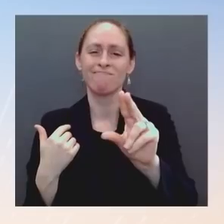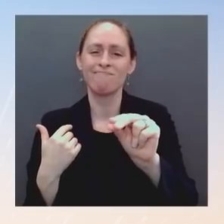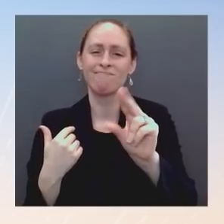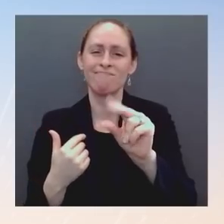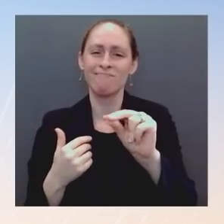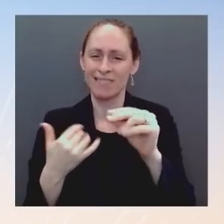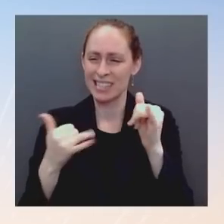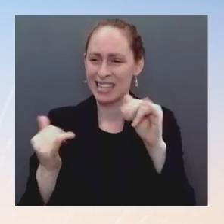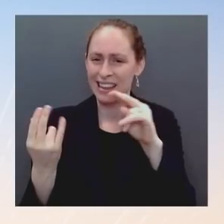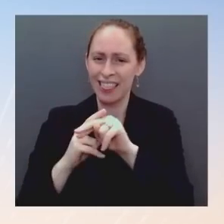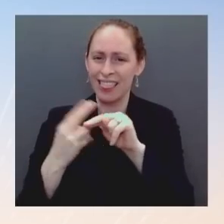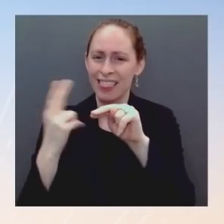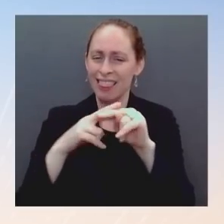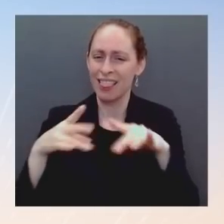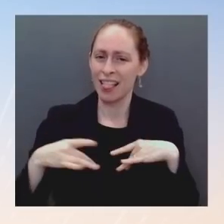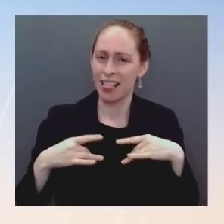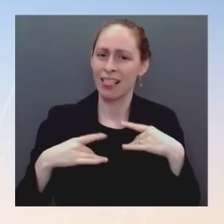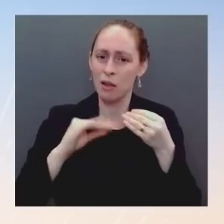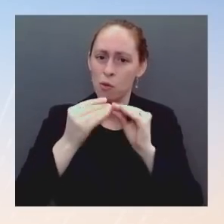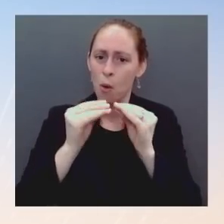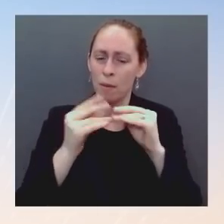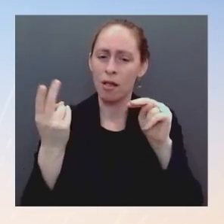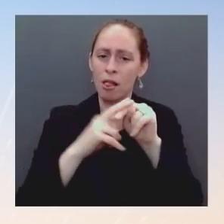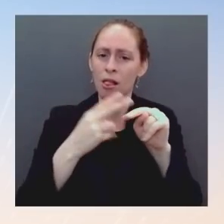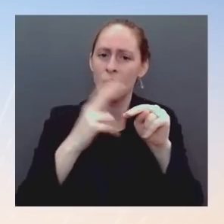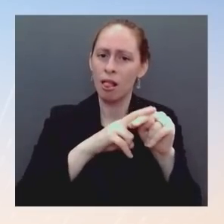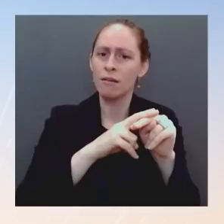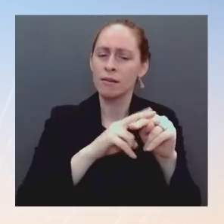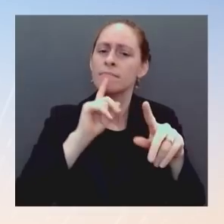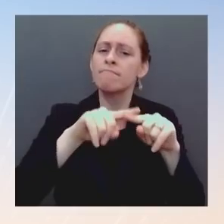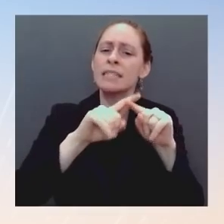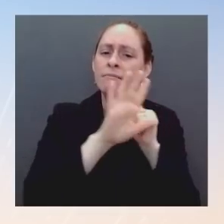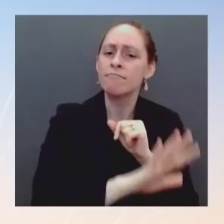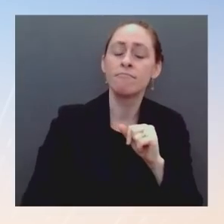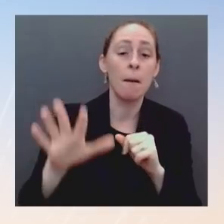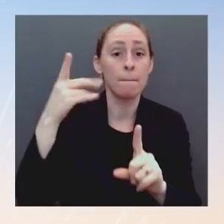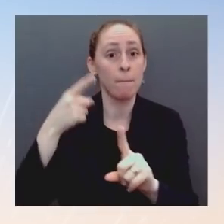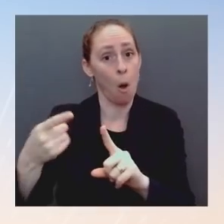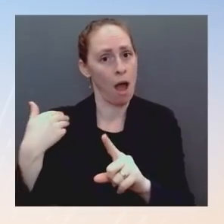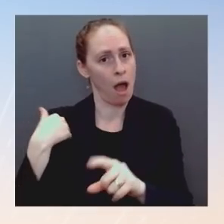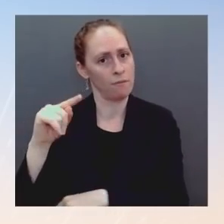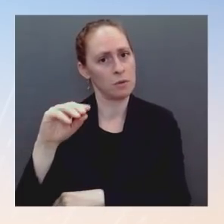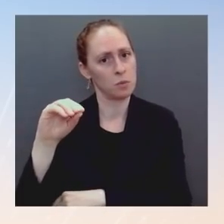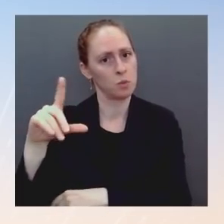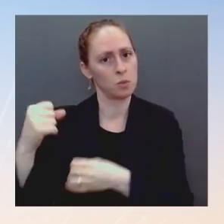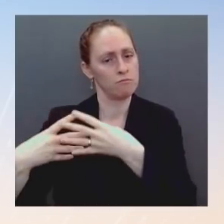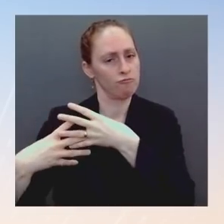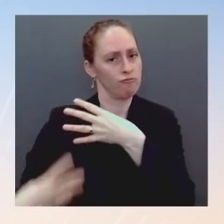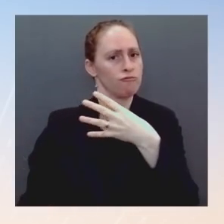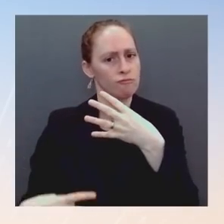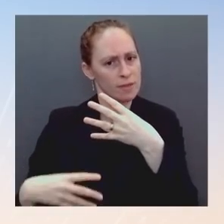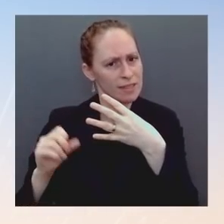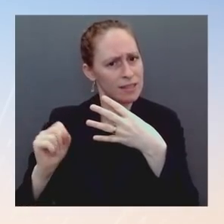where it does not disrupt our daily lives. Go ahead. The Press: Can you give us any update on the President's search for a Supreme Court nominee?